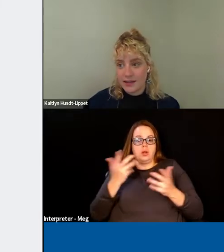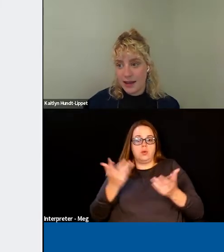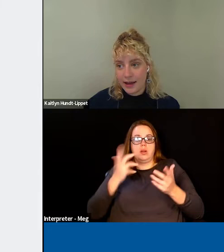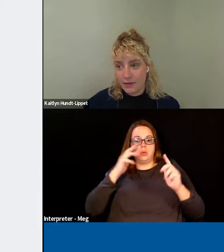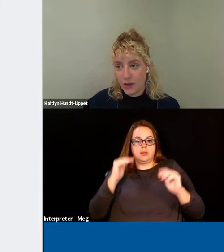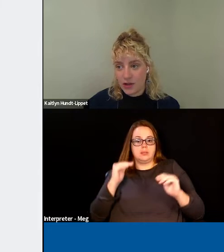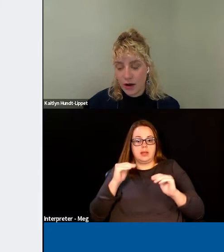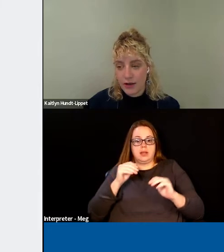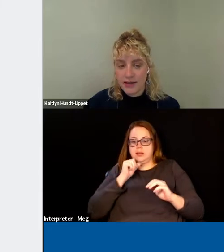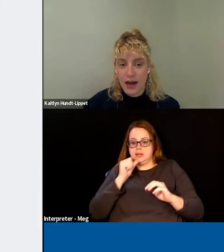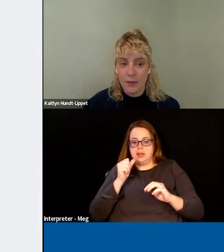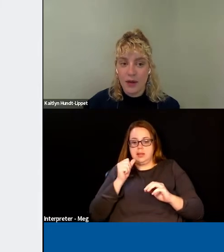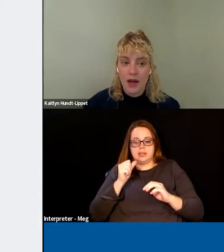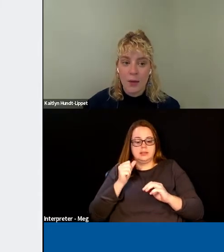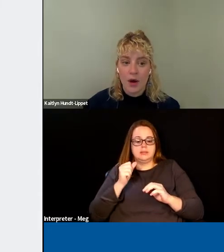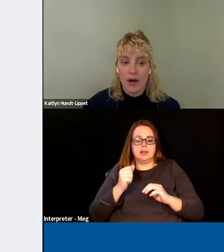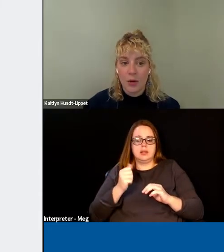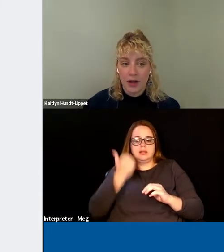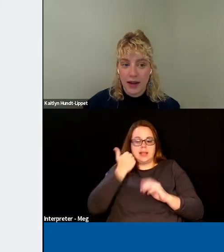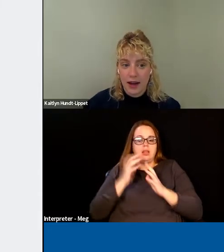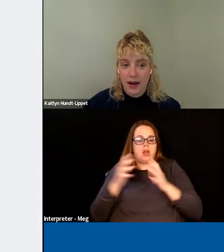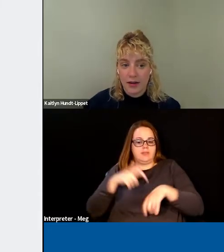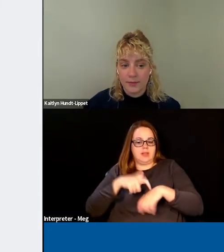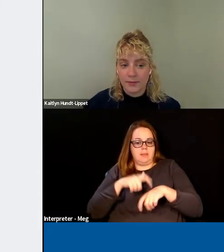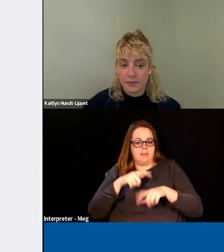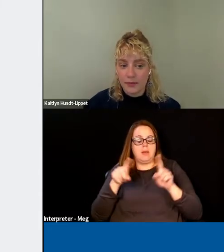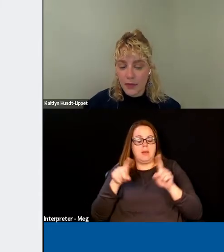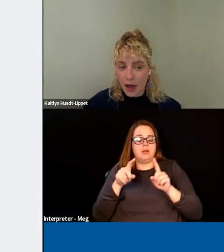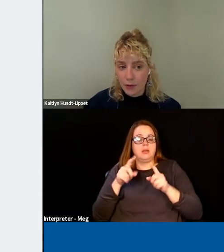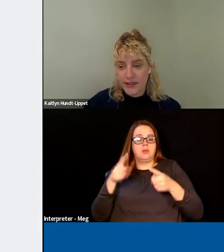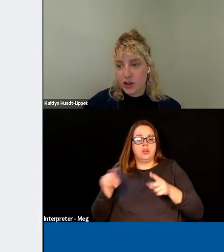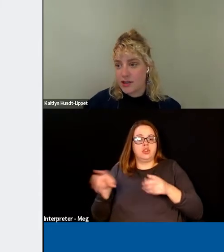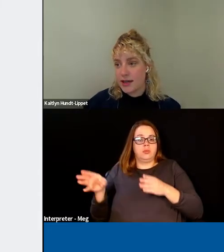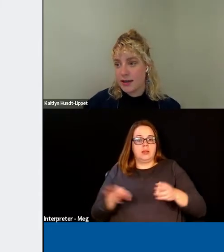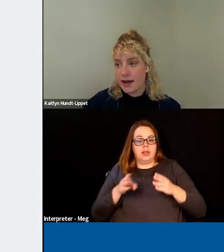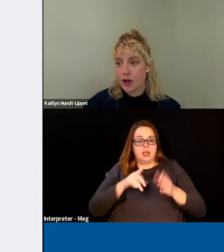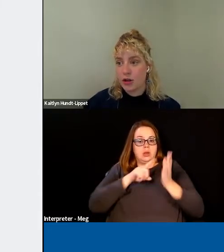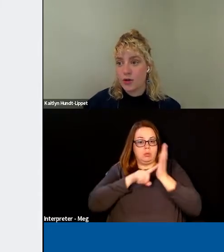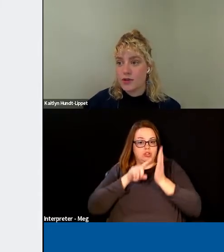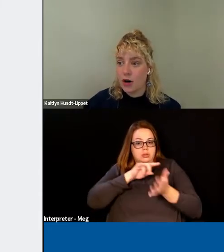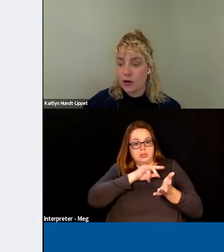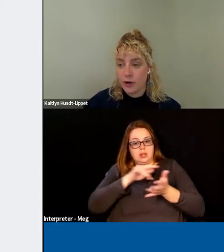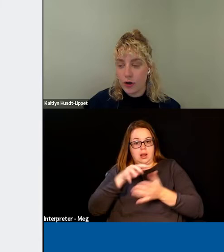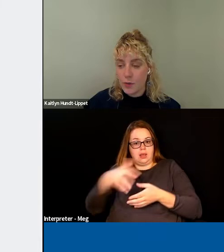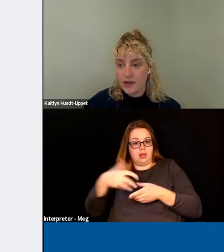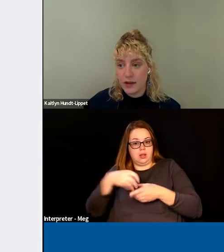and it doesn't take much longer in time, but when you're planning a research study that includes all three groups,